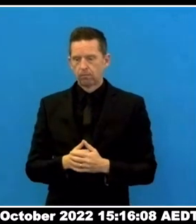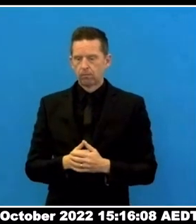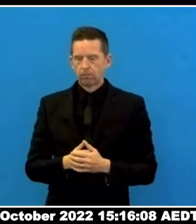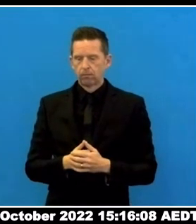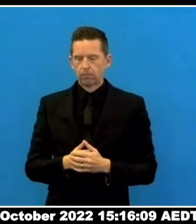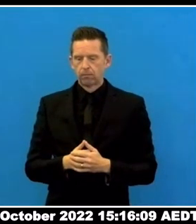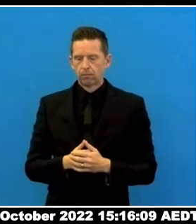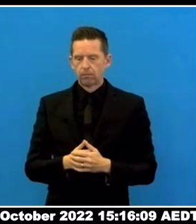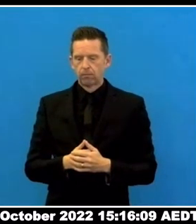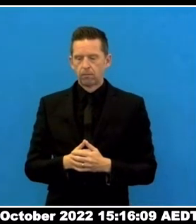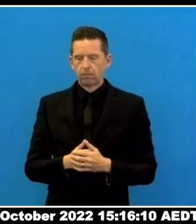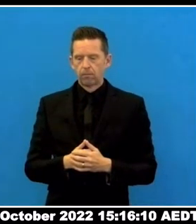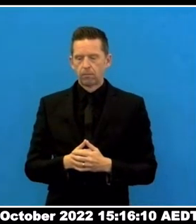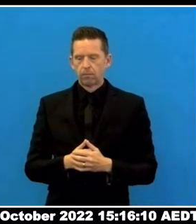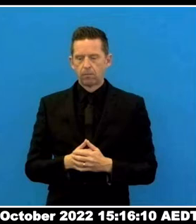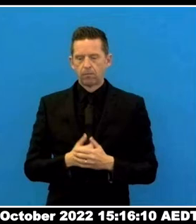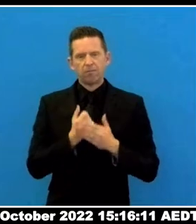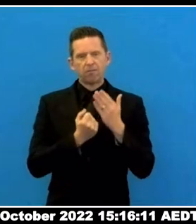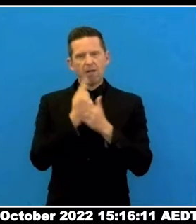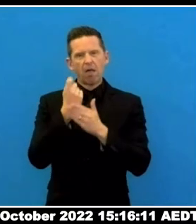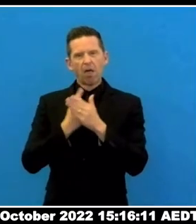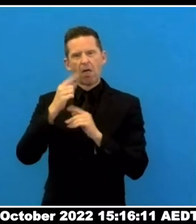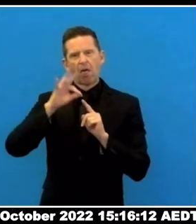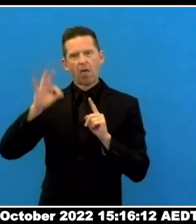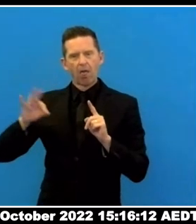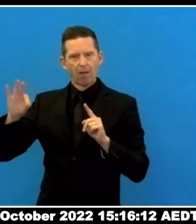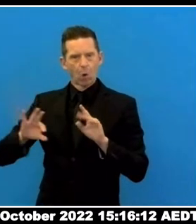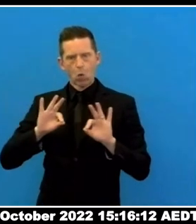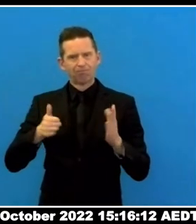and never consistently,